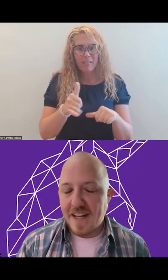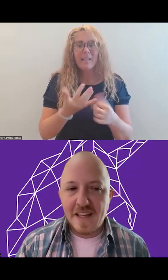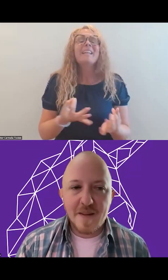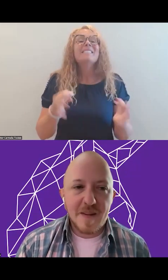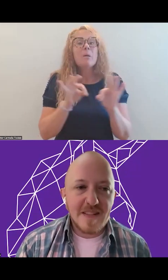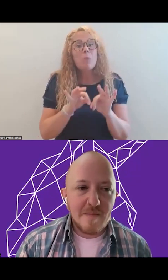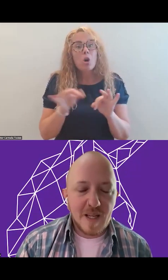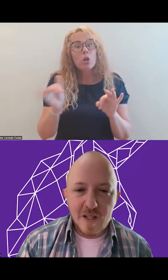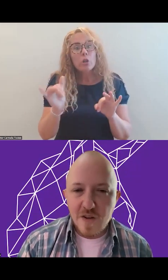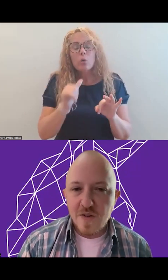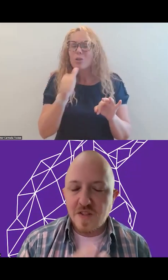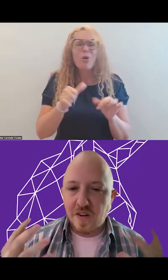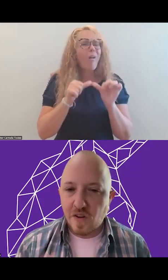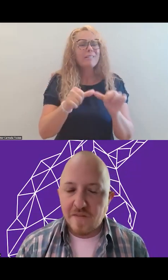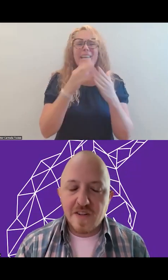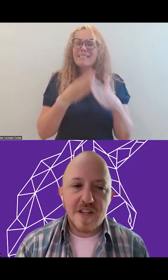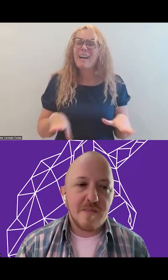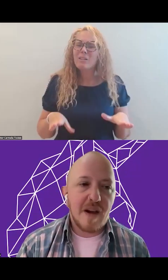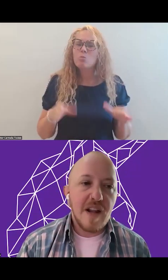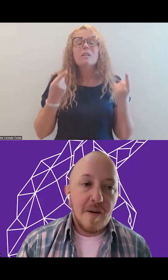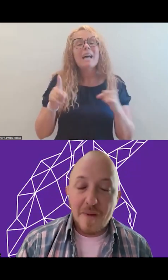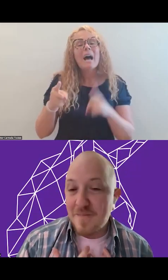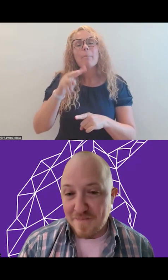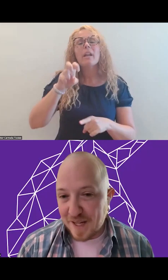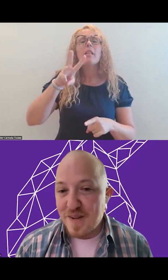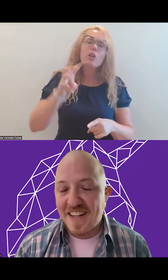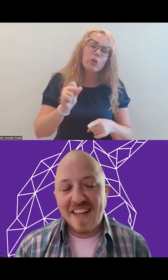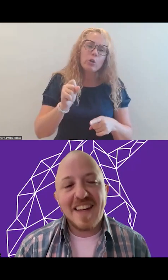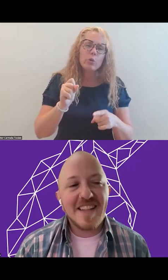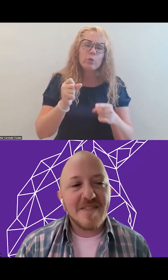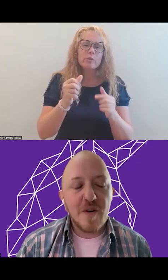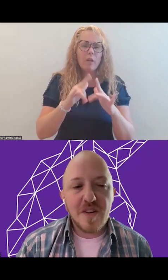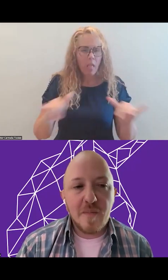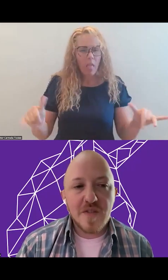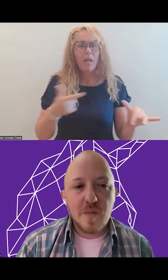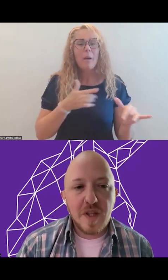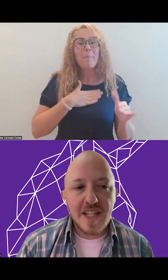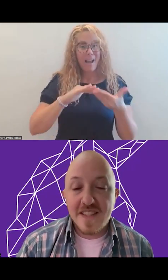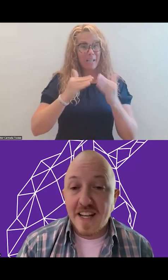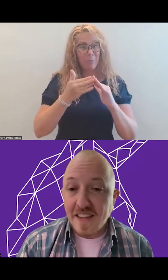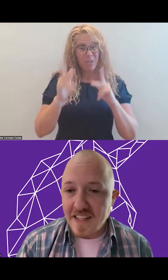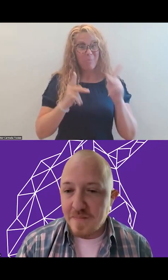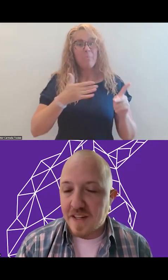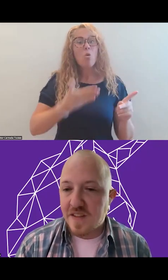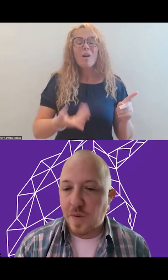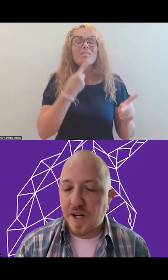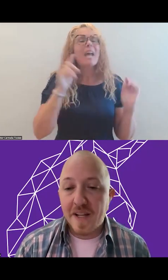I SEE FOLKS WILL SAY NOTHING BECAUSE THEY ARE WORRIED ABOUT NOT